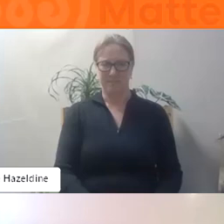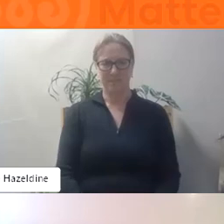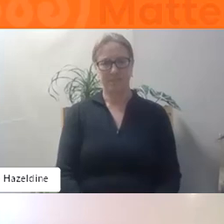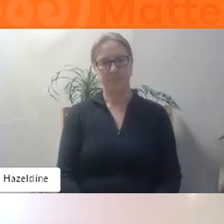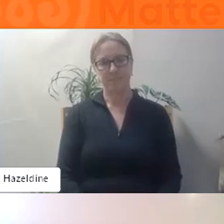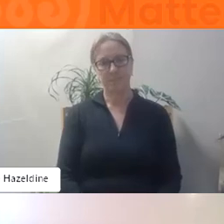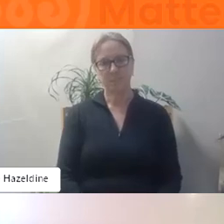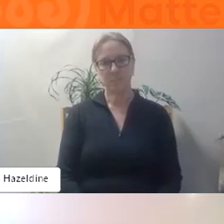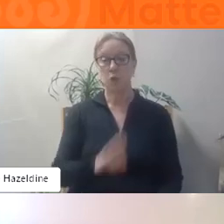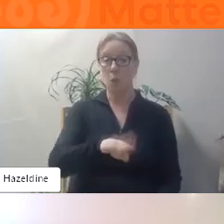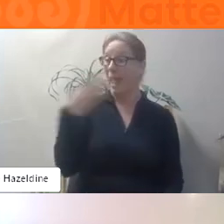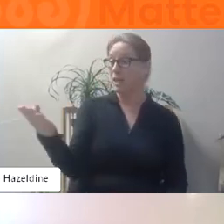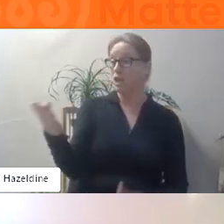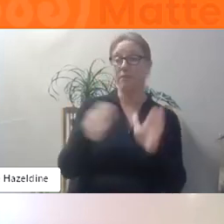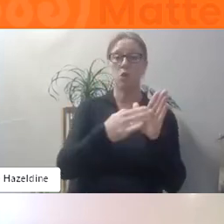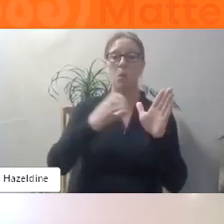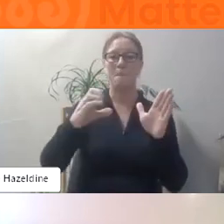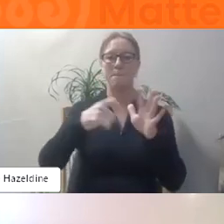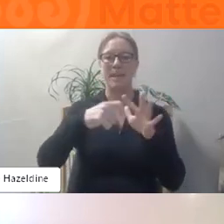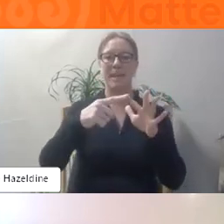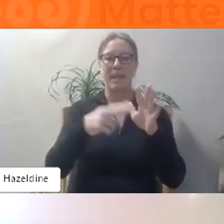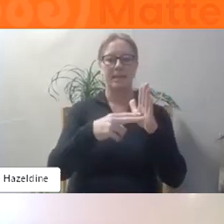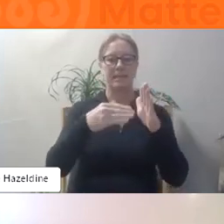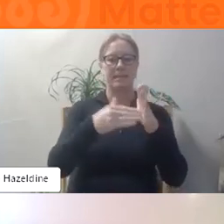hand over to Maqymseahe now to introduce herself and give a little